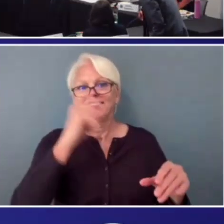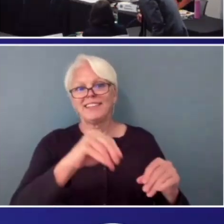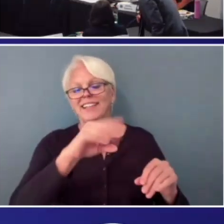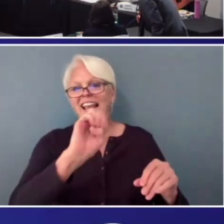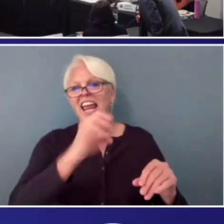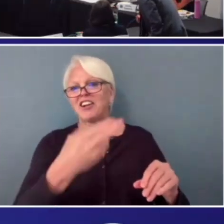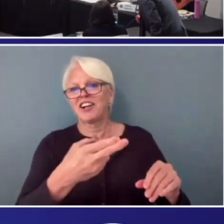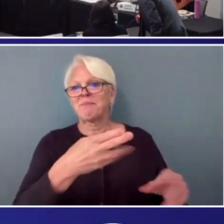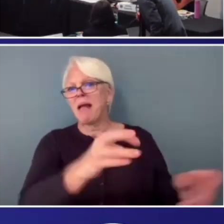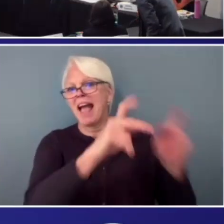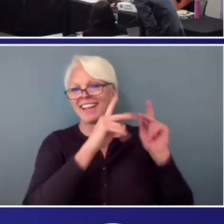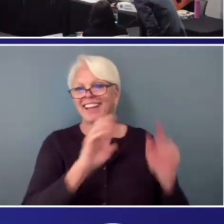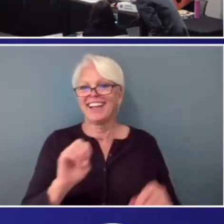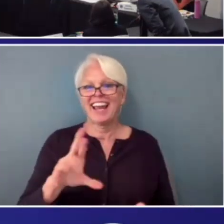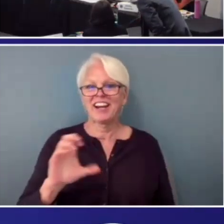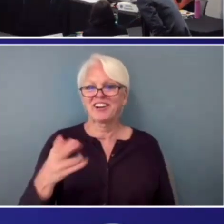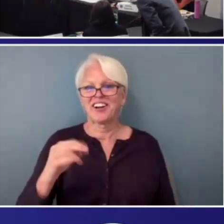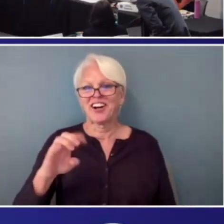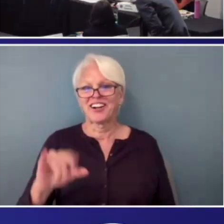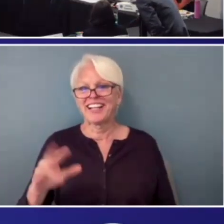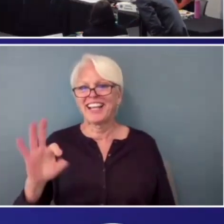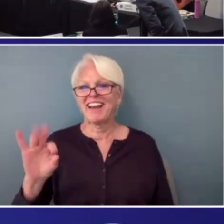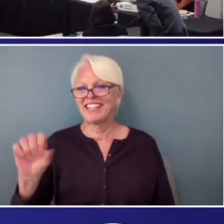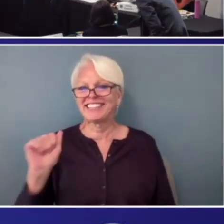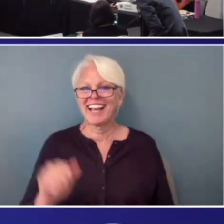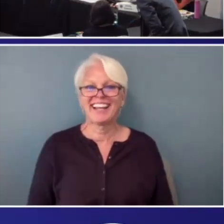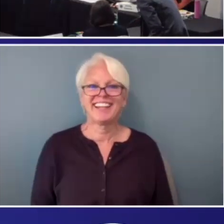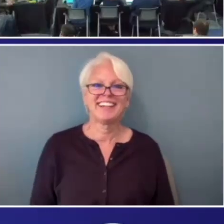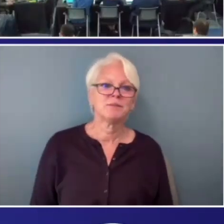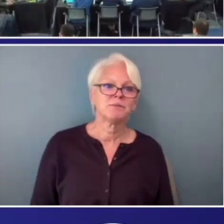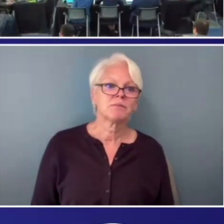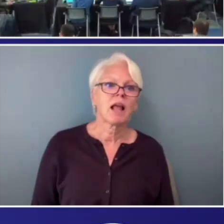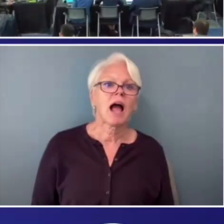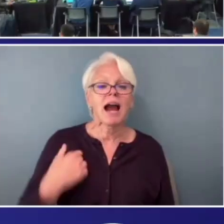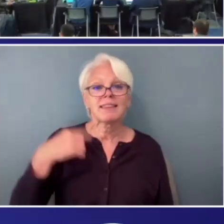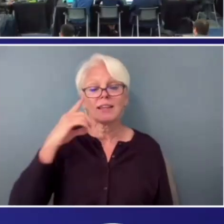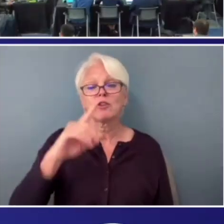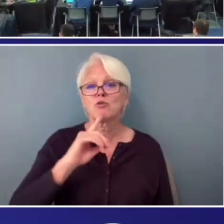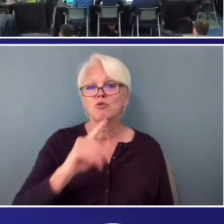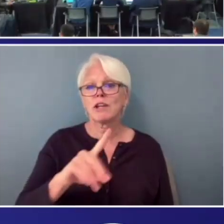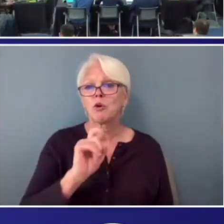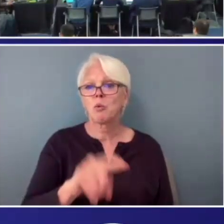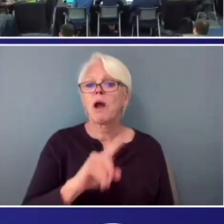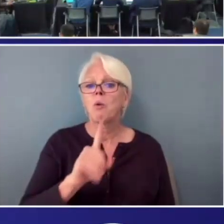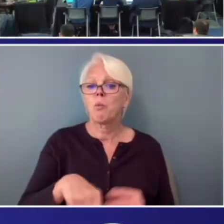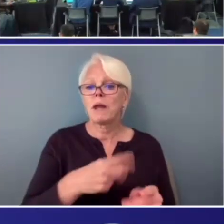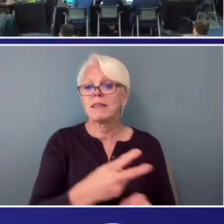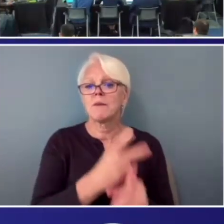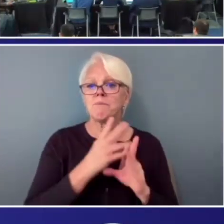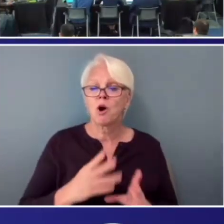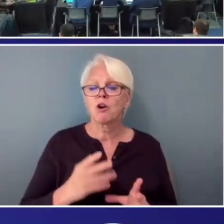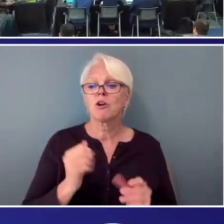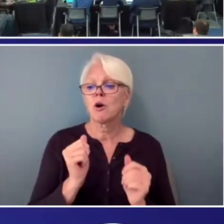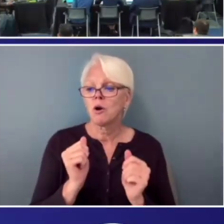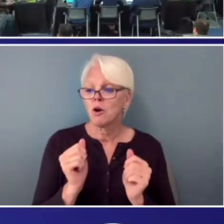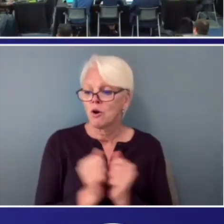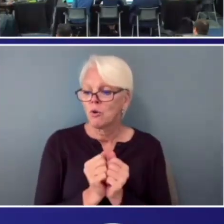Eric Hardy, FSA. I think the real question is, once the borrower with a pre -- with a Direct Loan, pre-July 1,